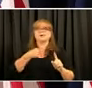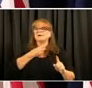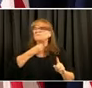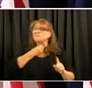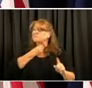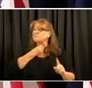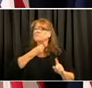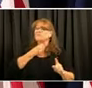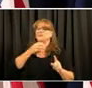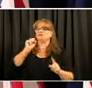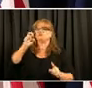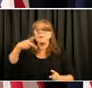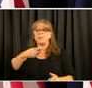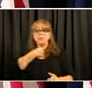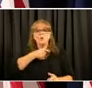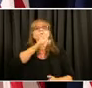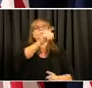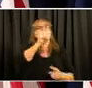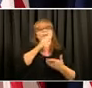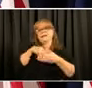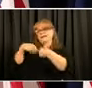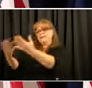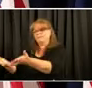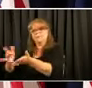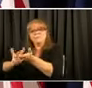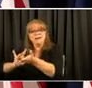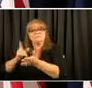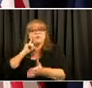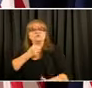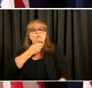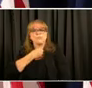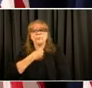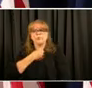that yourself so if everybody was willing to see their doctor and did that uh there